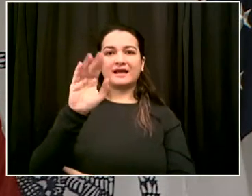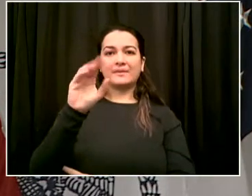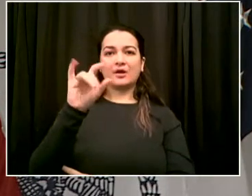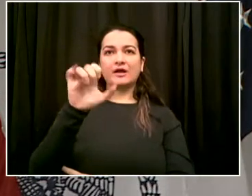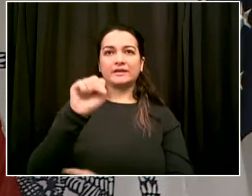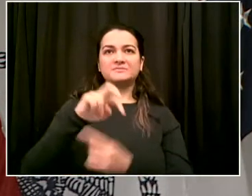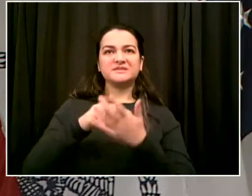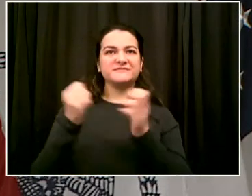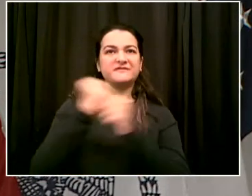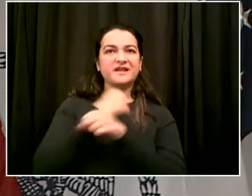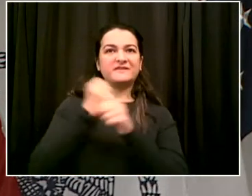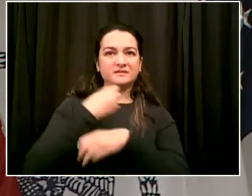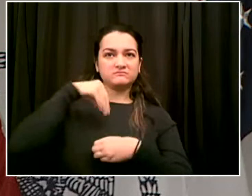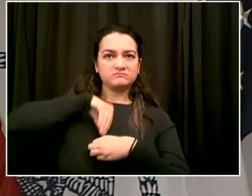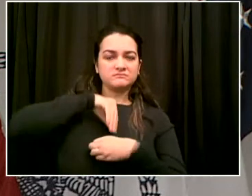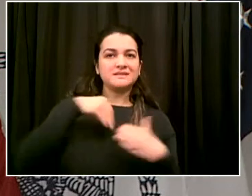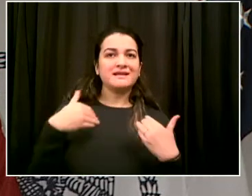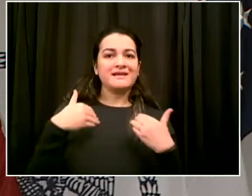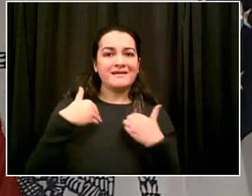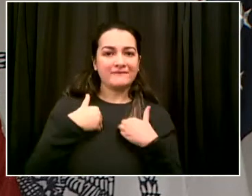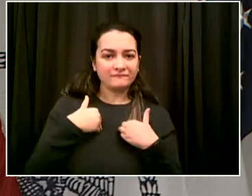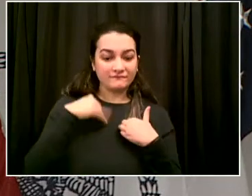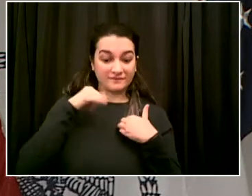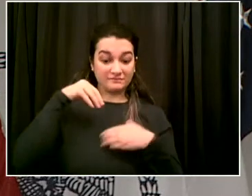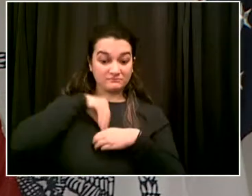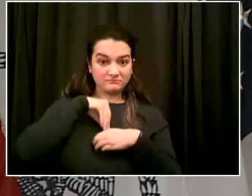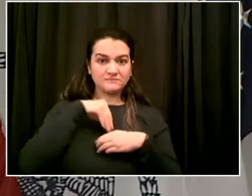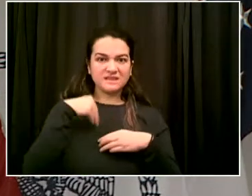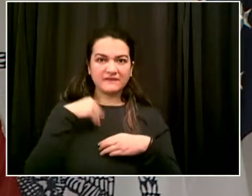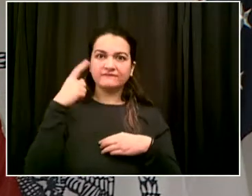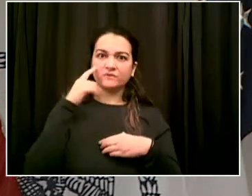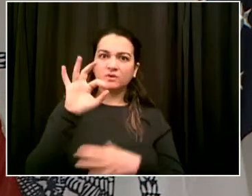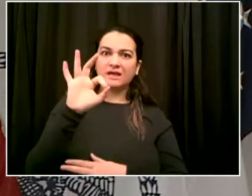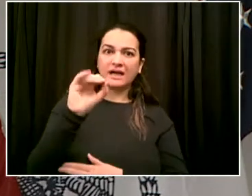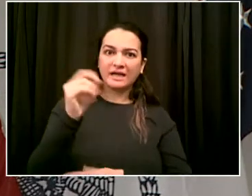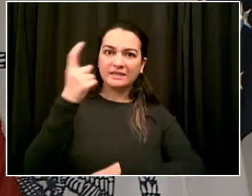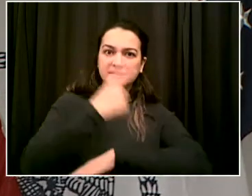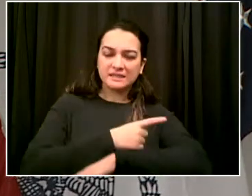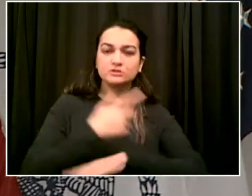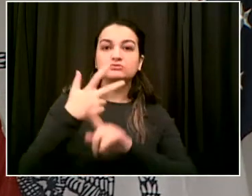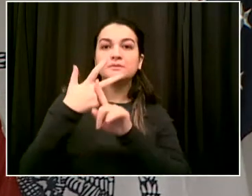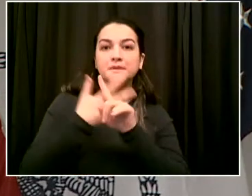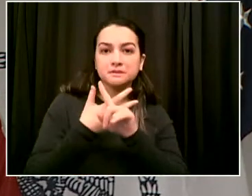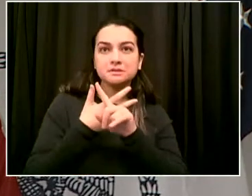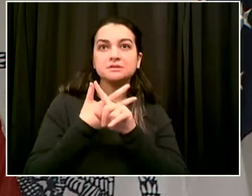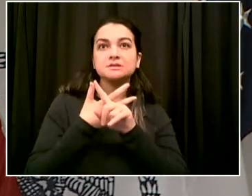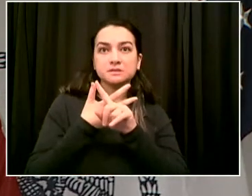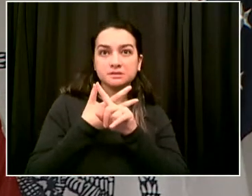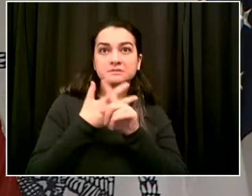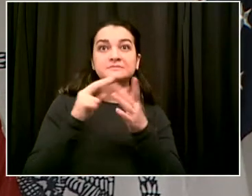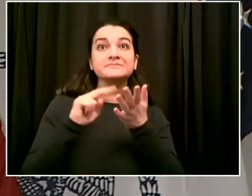VHAEEO TMME AKE AK CHOICES NOW. BECAUSE THERE'S